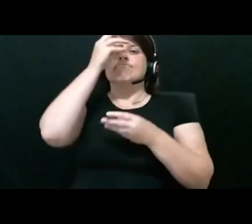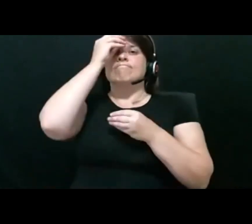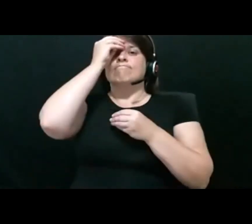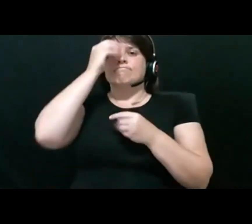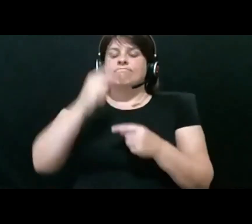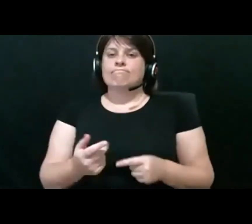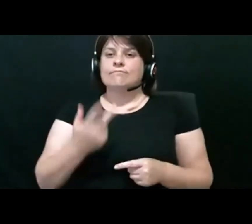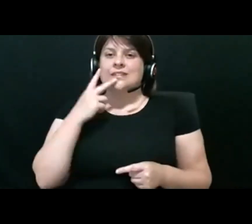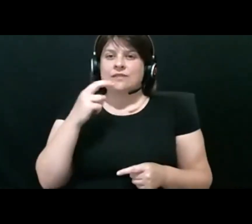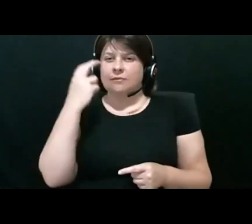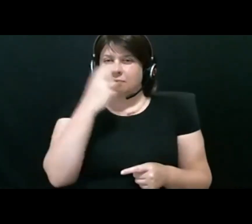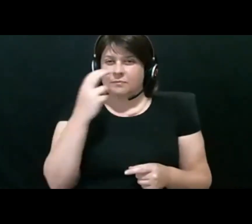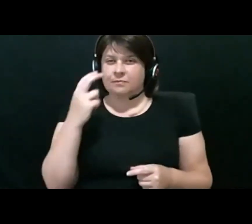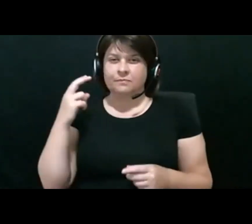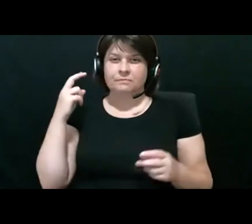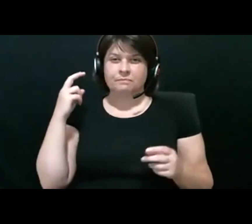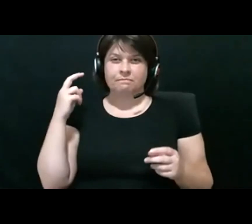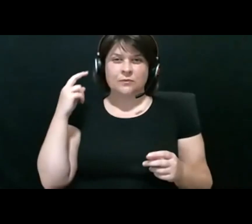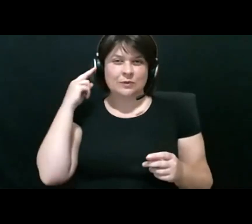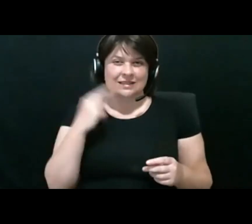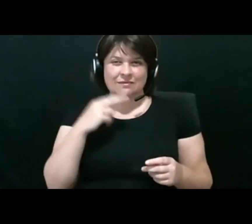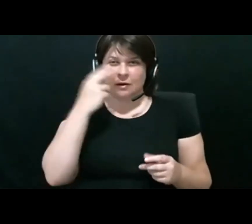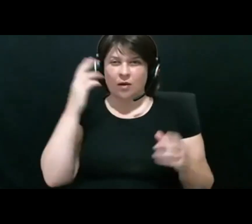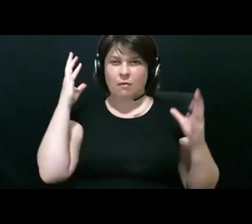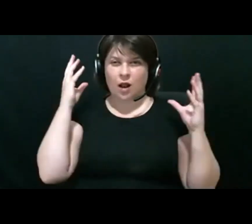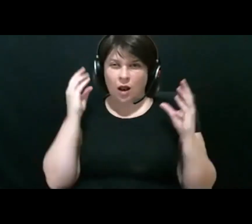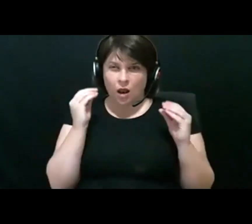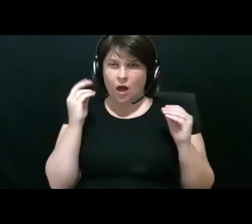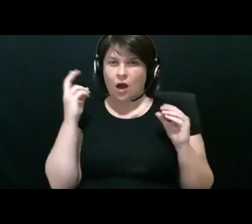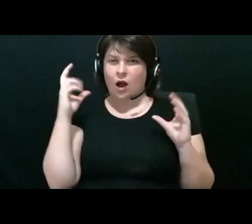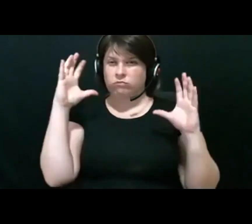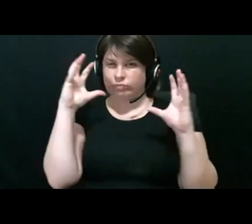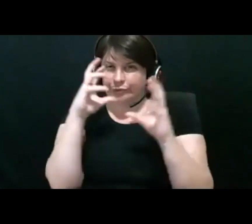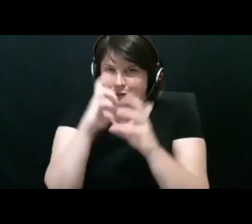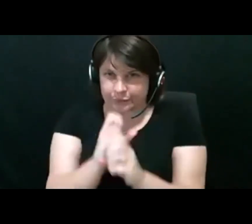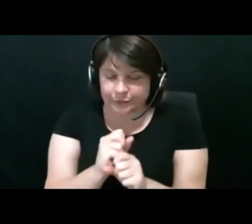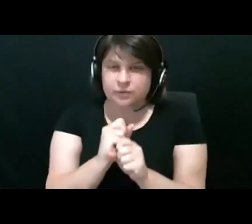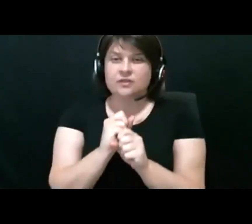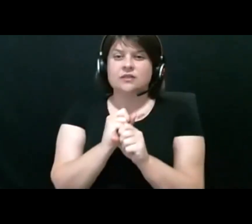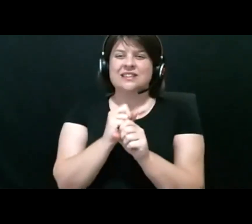Then that feeling of touch on the skin. So lots of assessment and lots of observation over time.